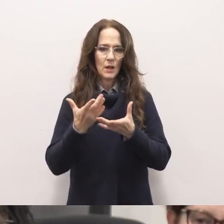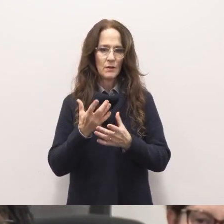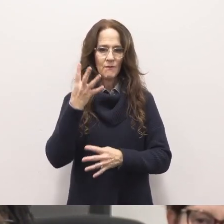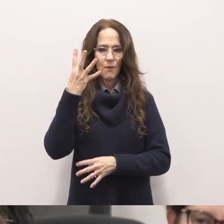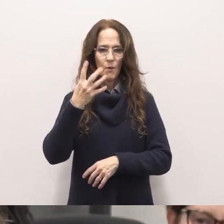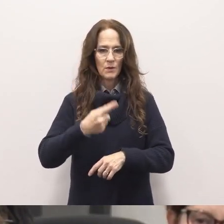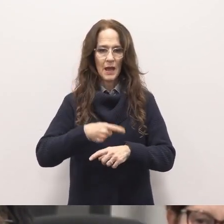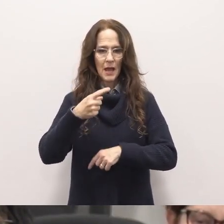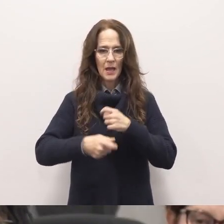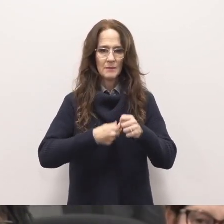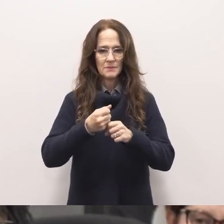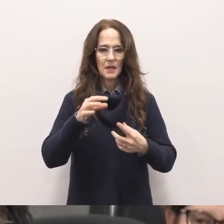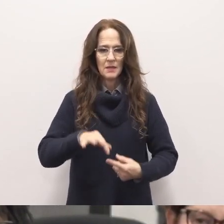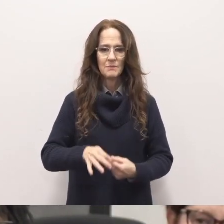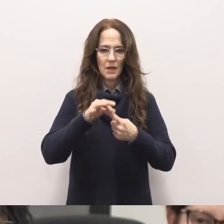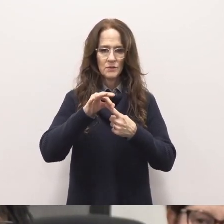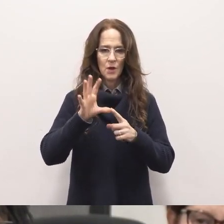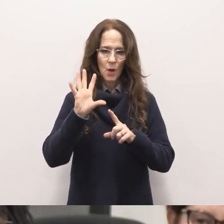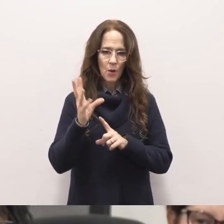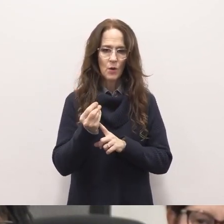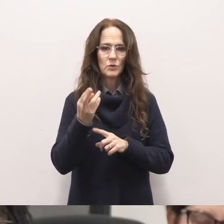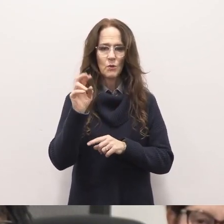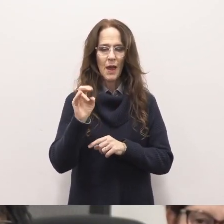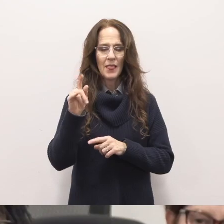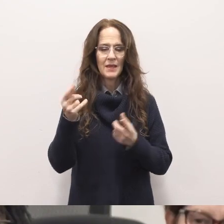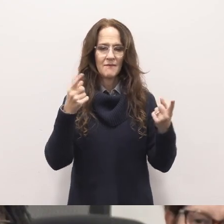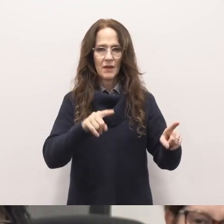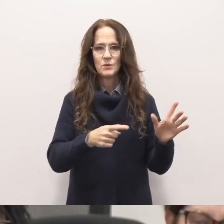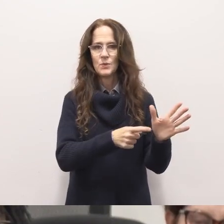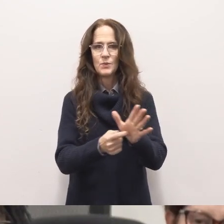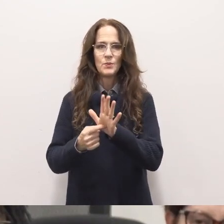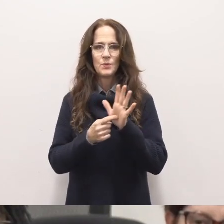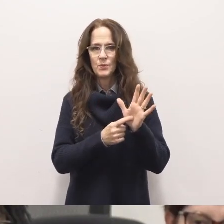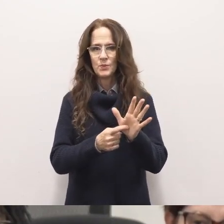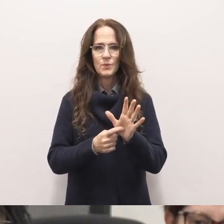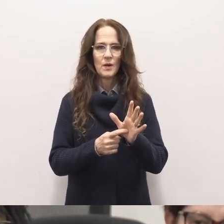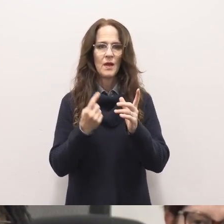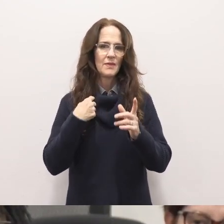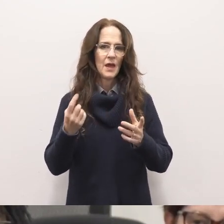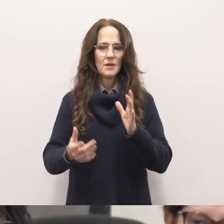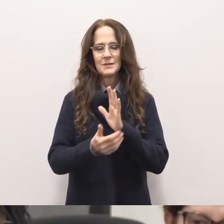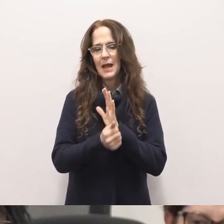as a special cultural rally event, showcasing their talent and celebrating cultural heritage.